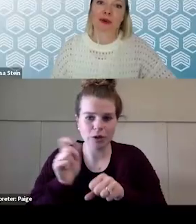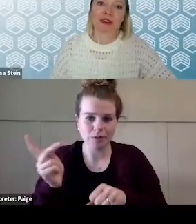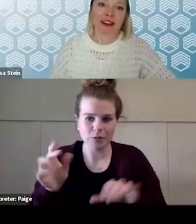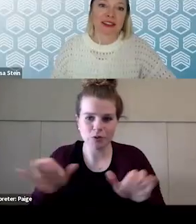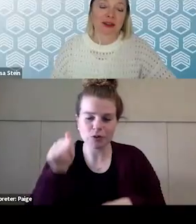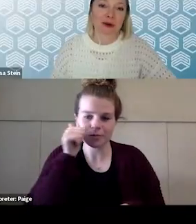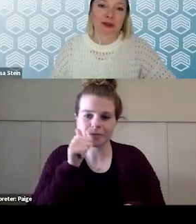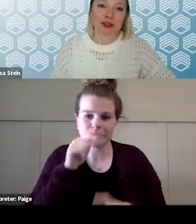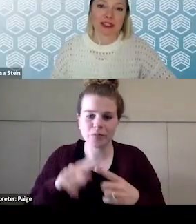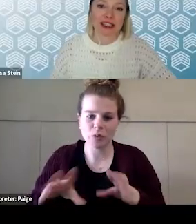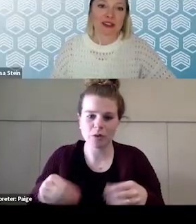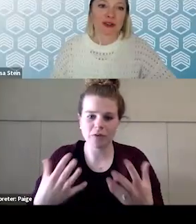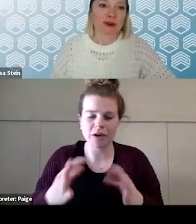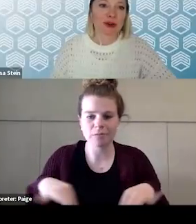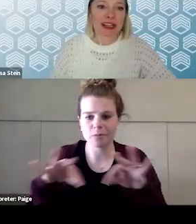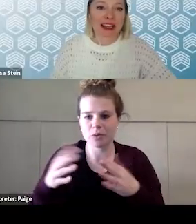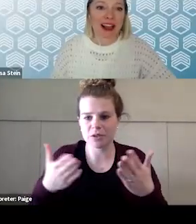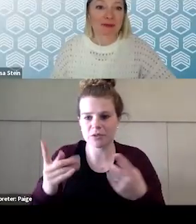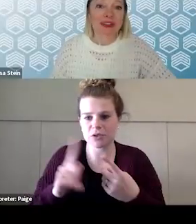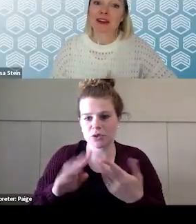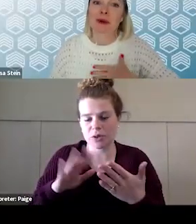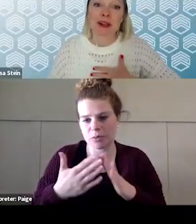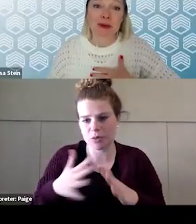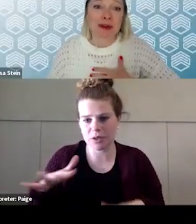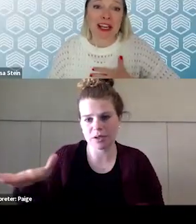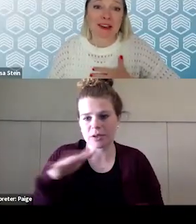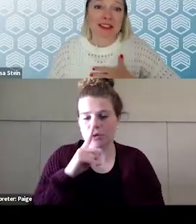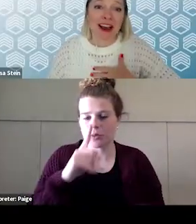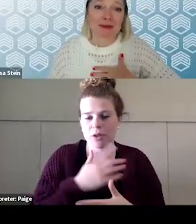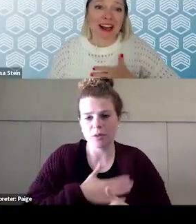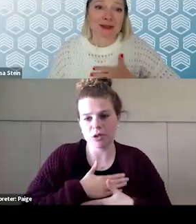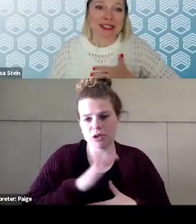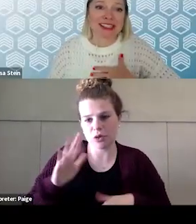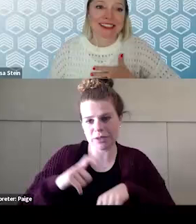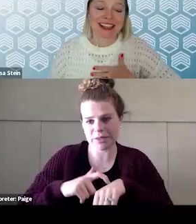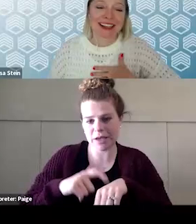to provide these critical services to the community. We really appreciate your time and expertise,